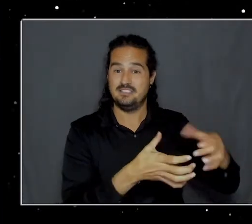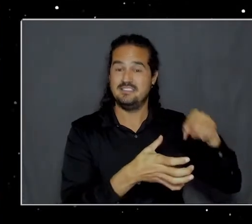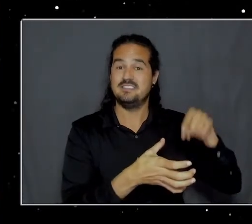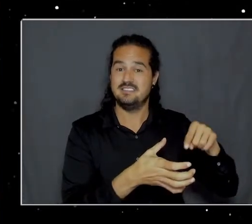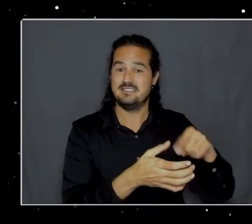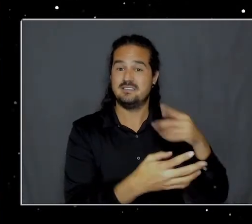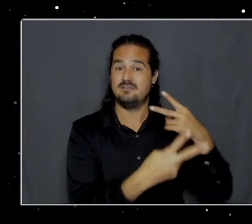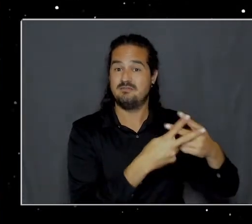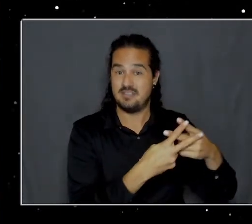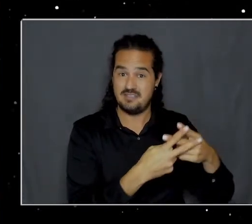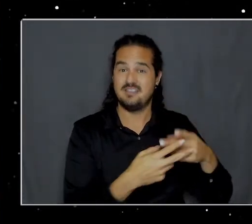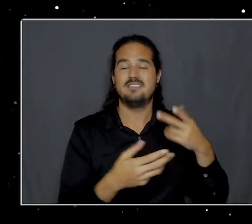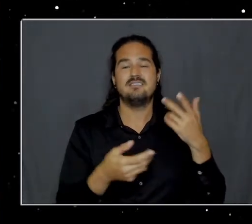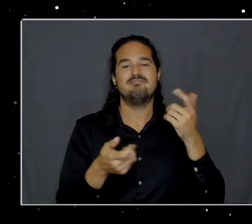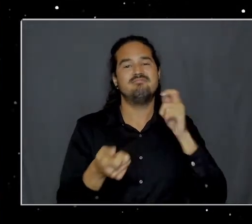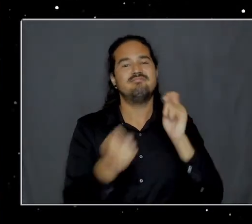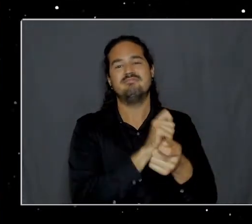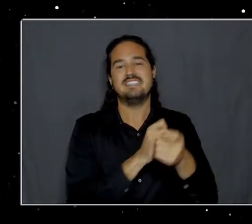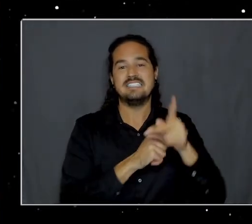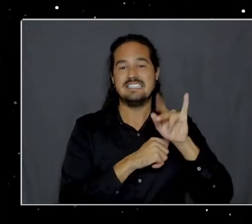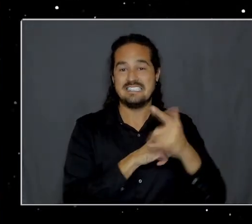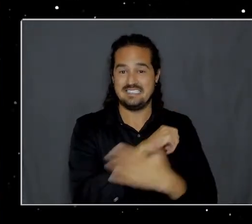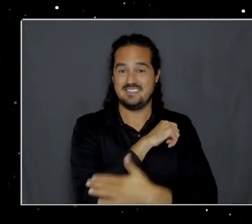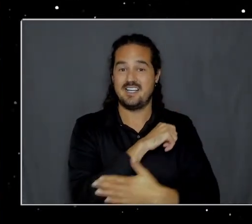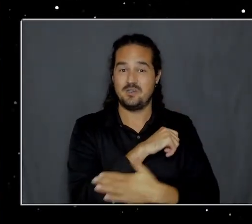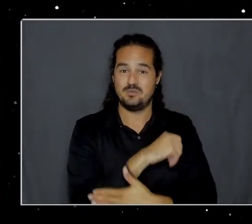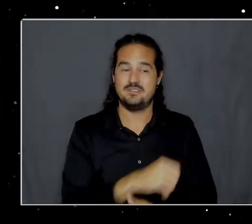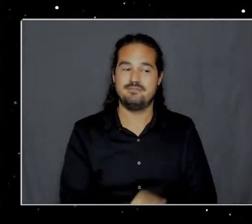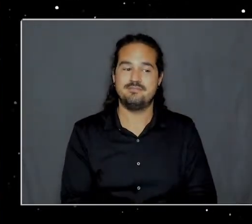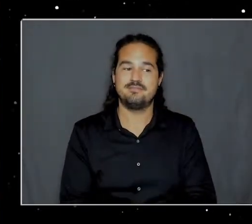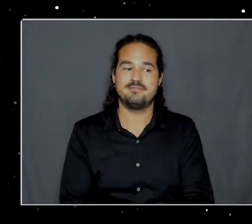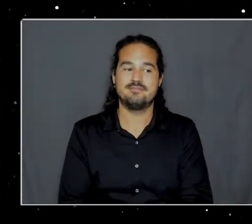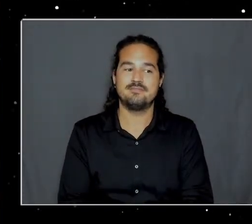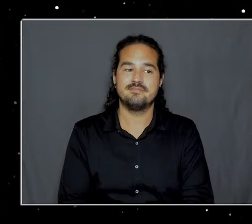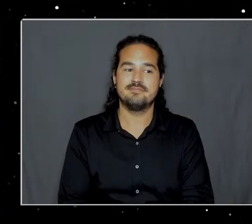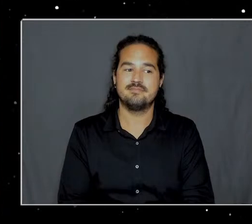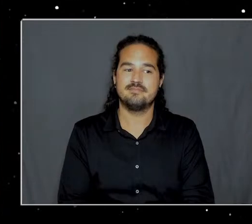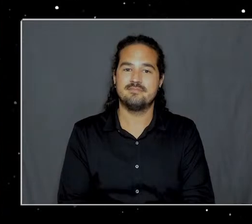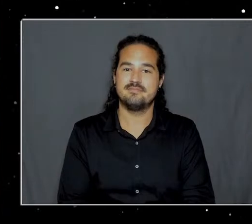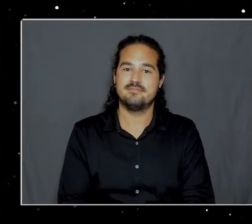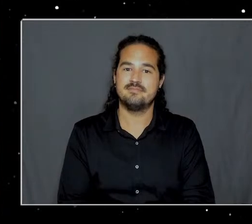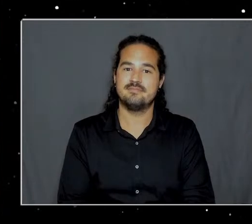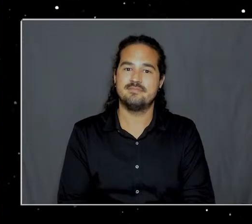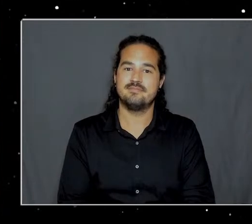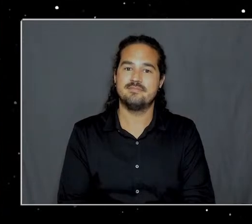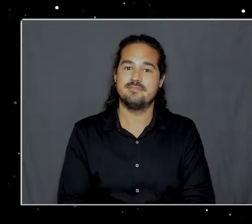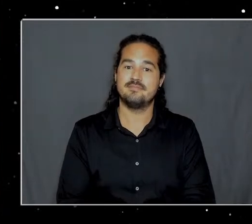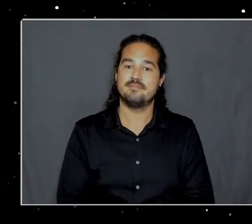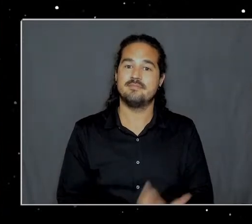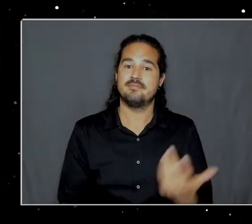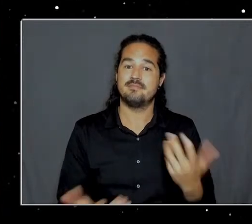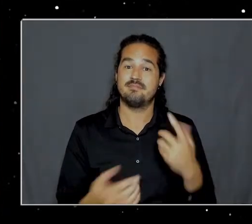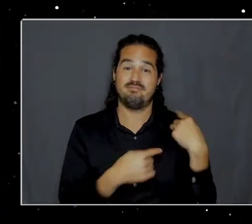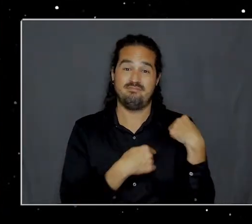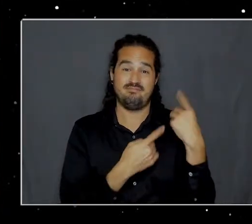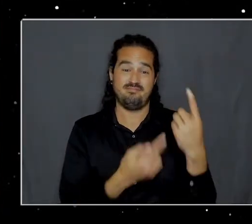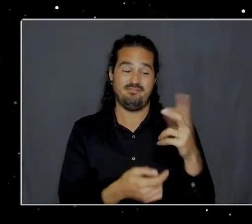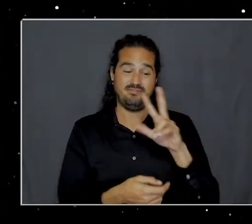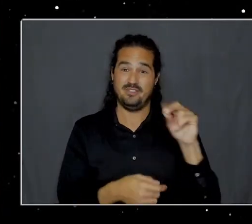CHANGES HERE IN KING COUNTY.